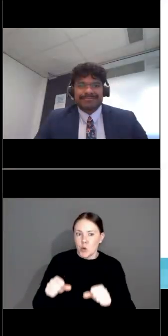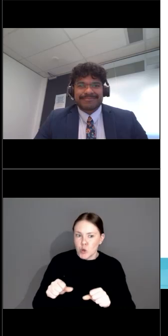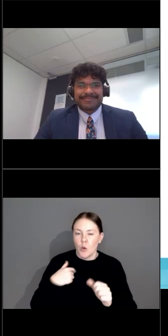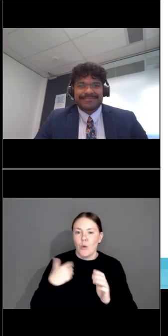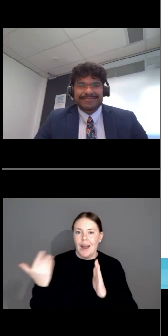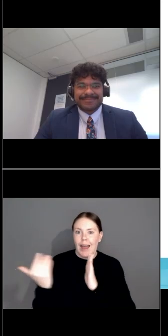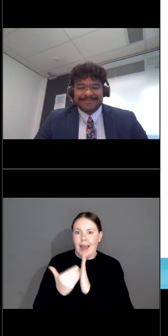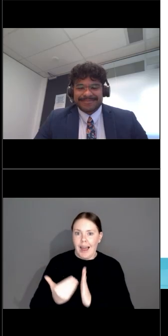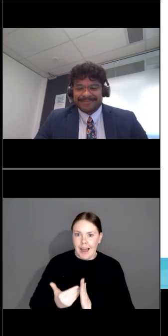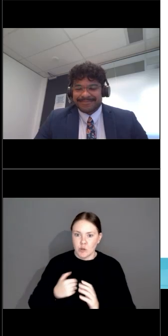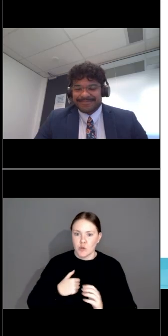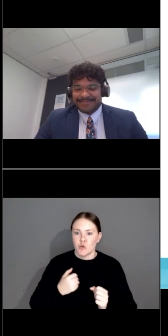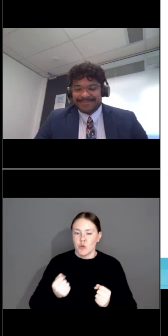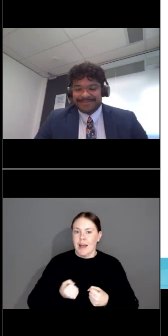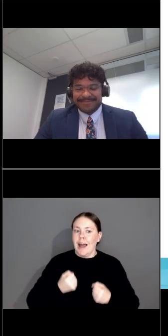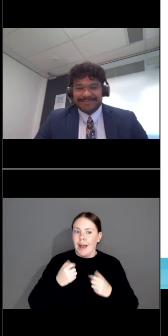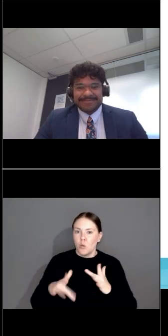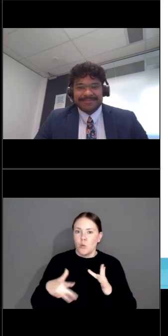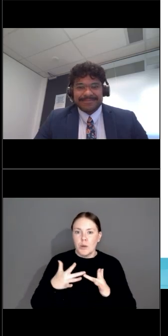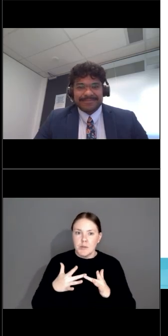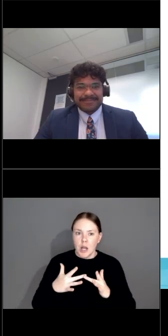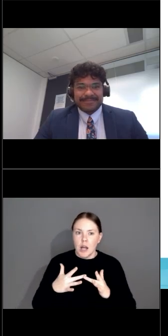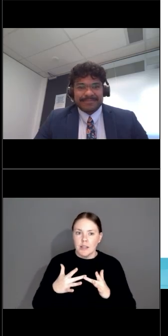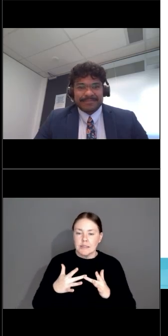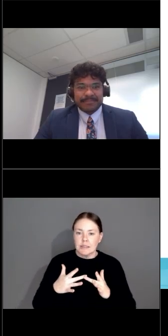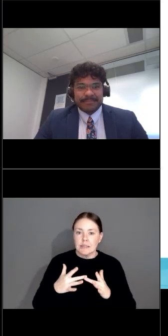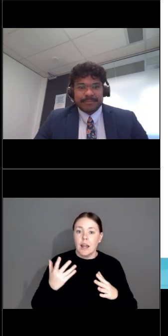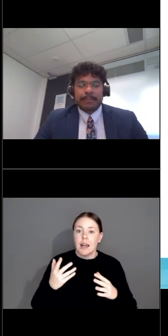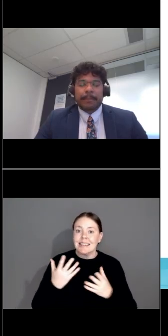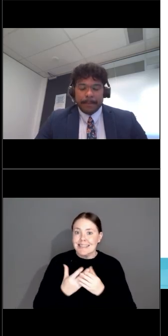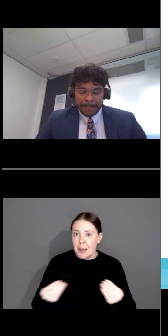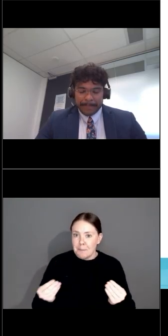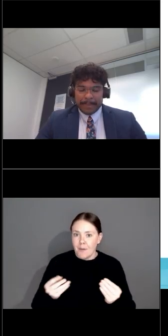in and we're going to start putting some of these common card layouts on our website so you've got